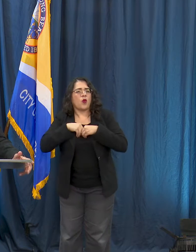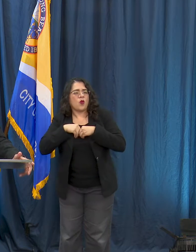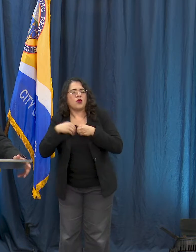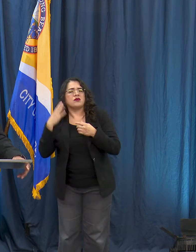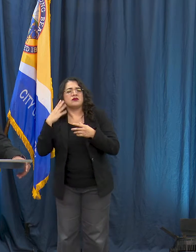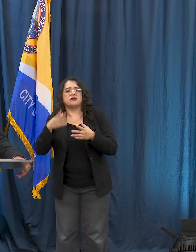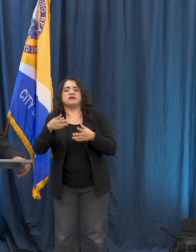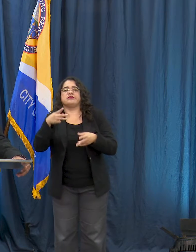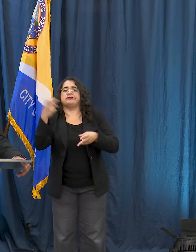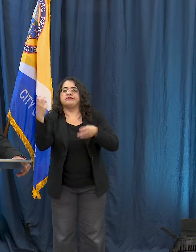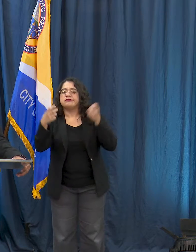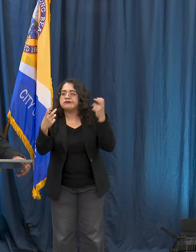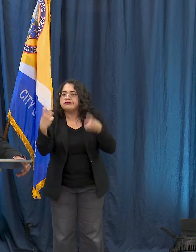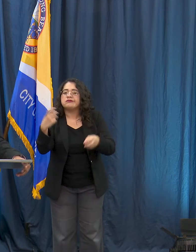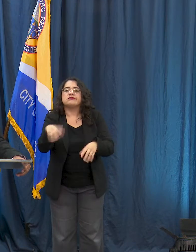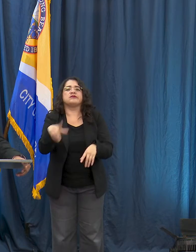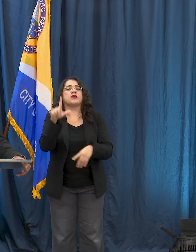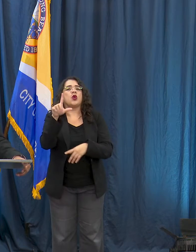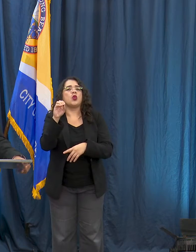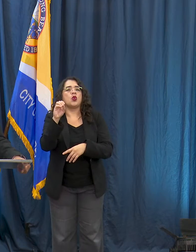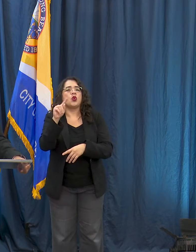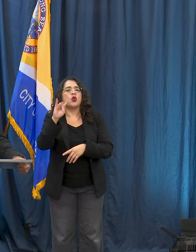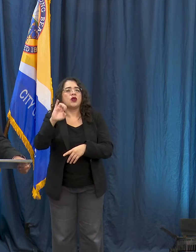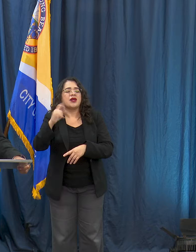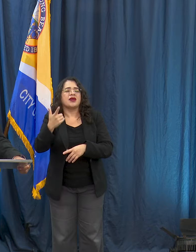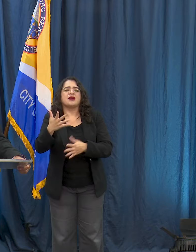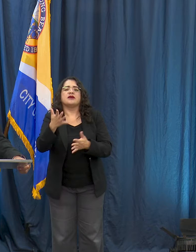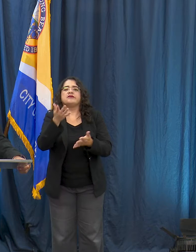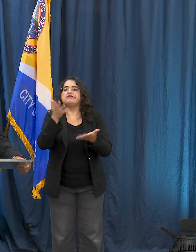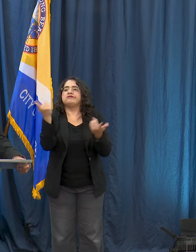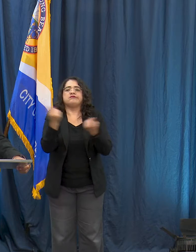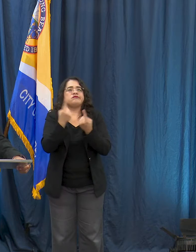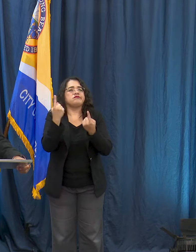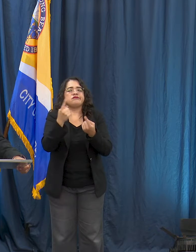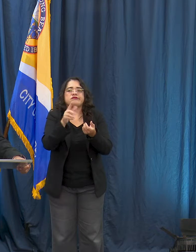vandalism at night. Some businesses had a window